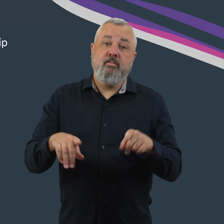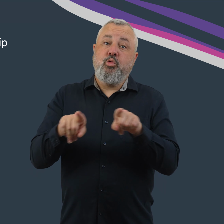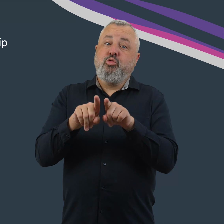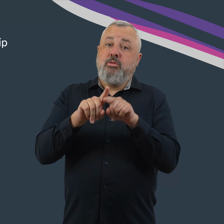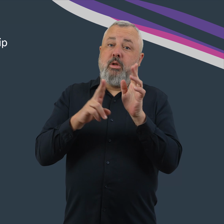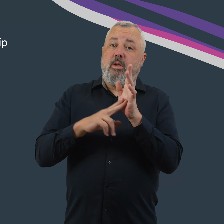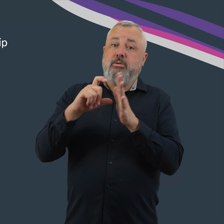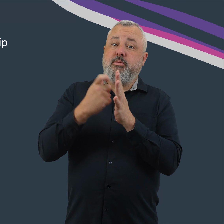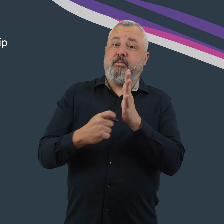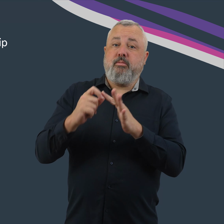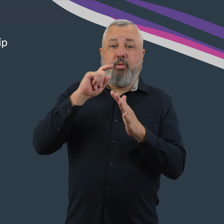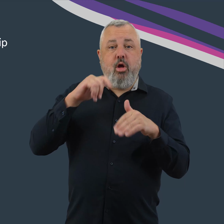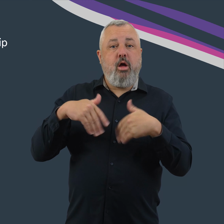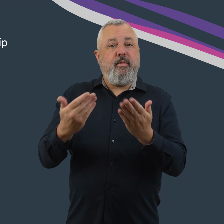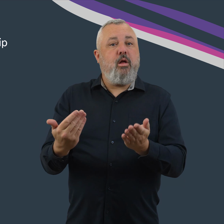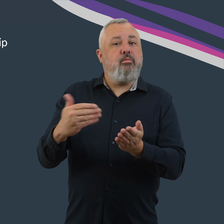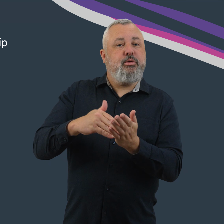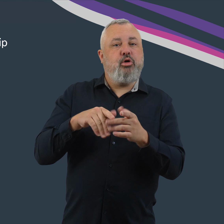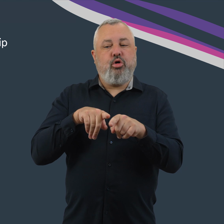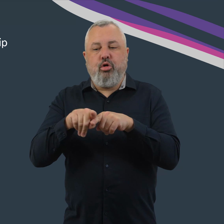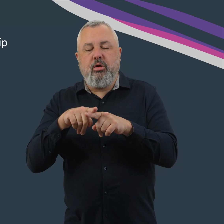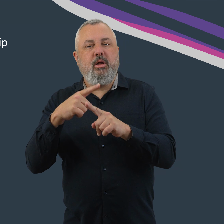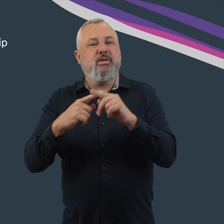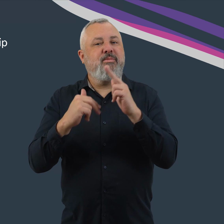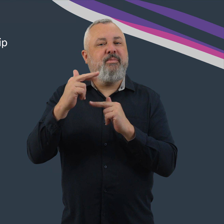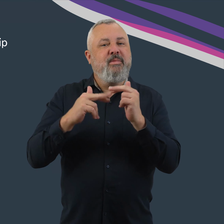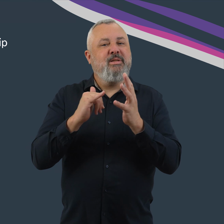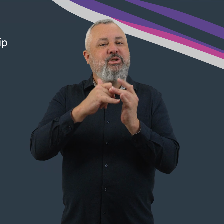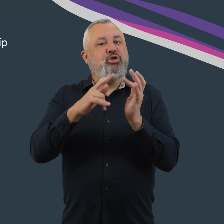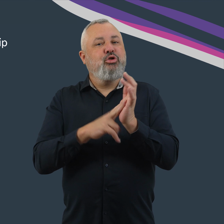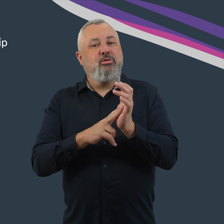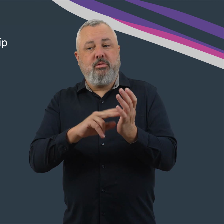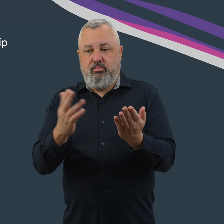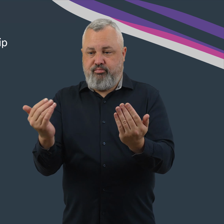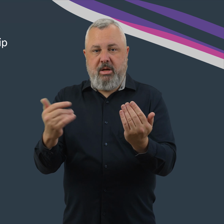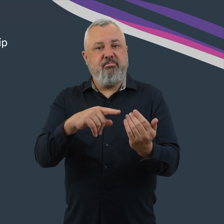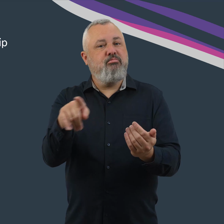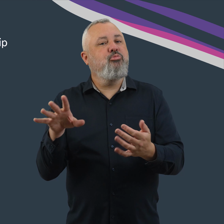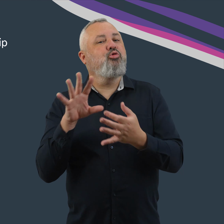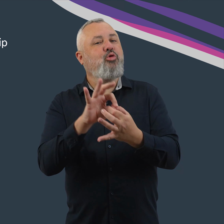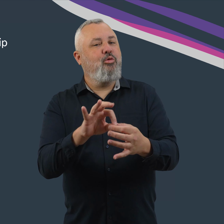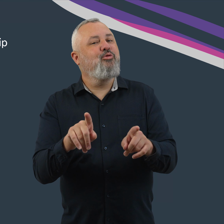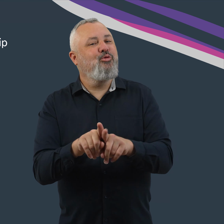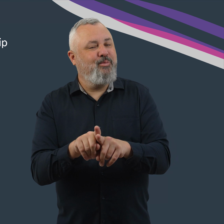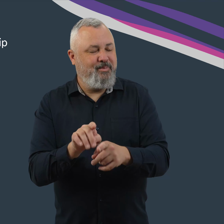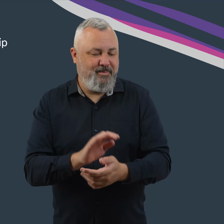Participants will be offered opportunities to attend other learning and development sessions which are being led by the NDRP.